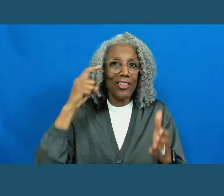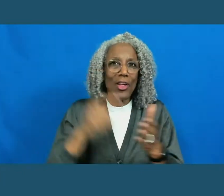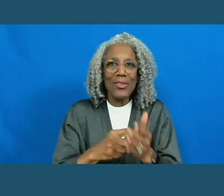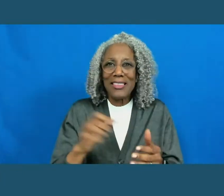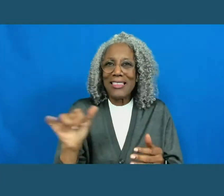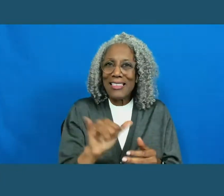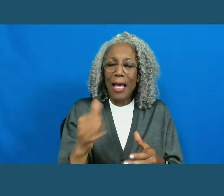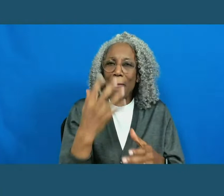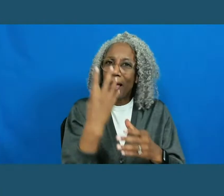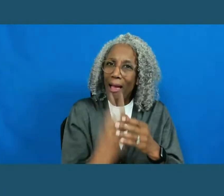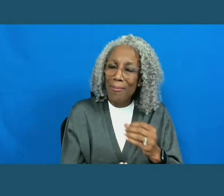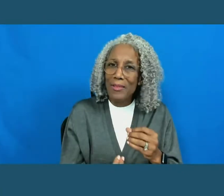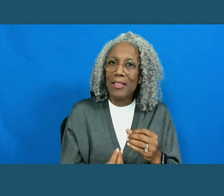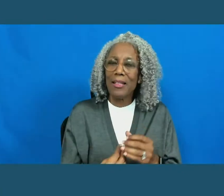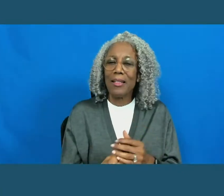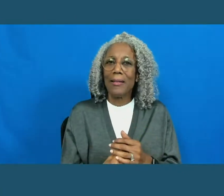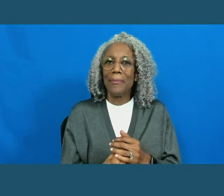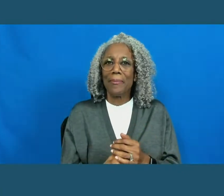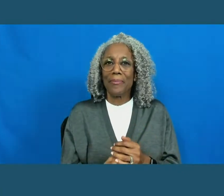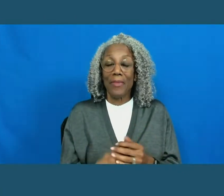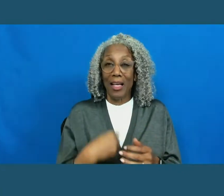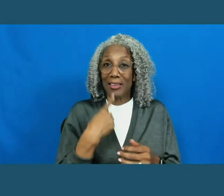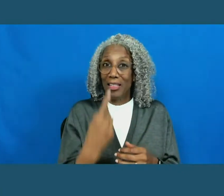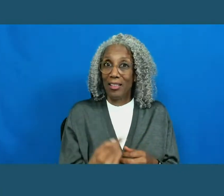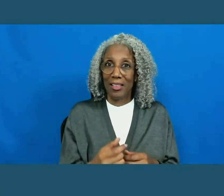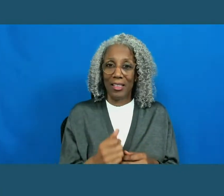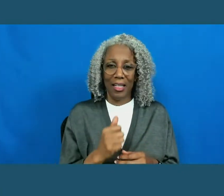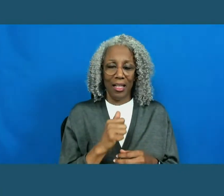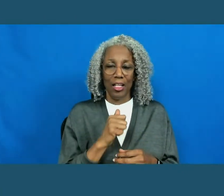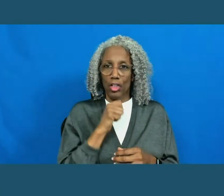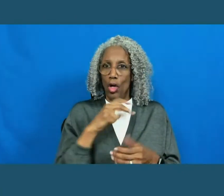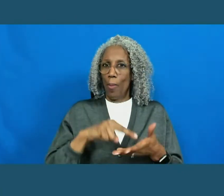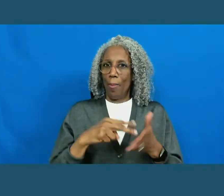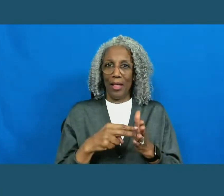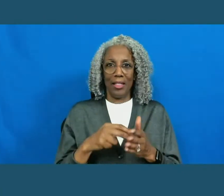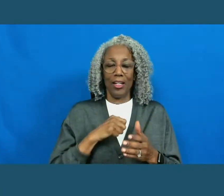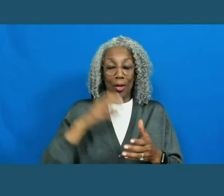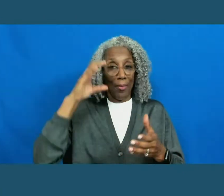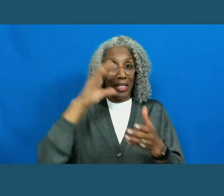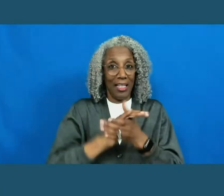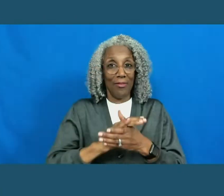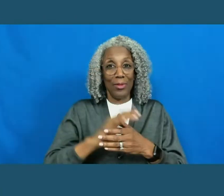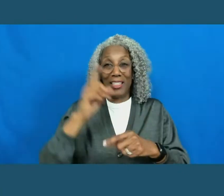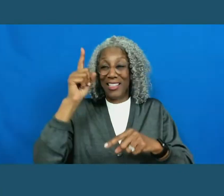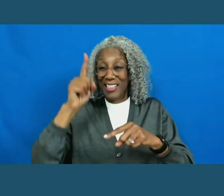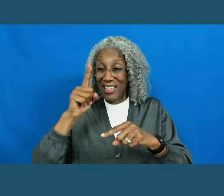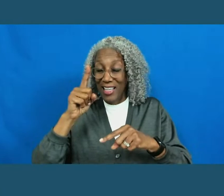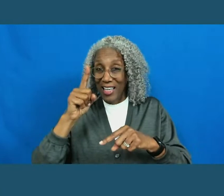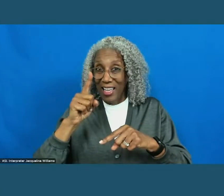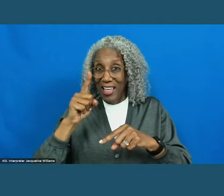decades and see the very gaps that we're talking about. Now I